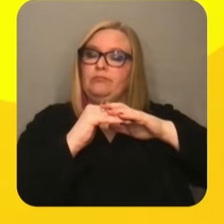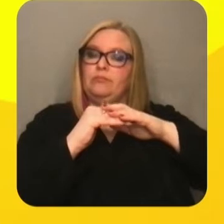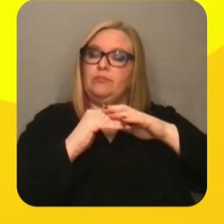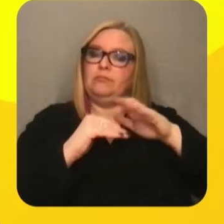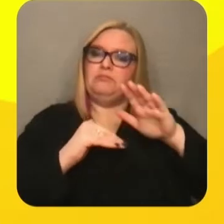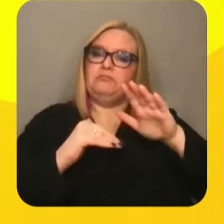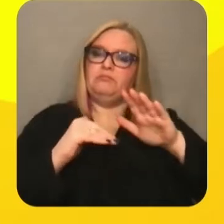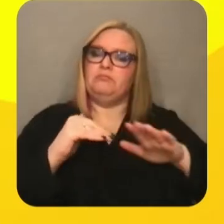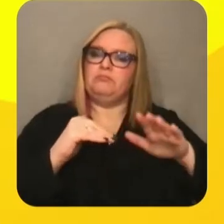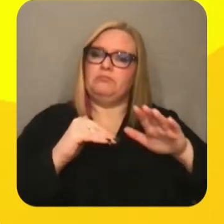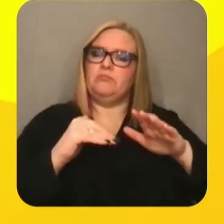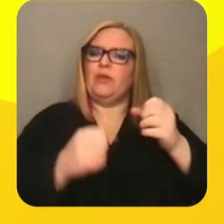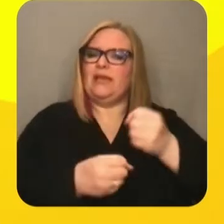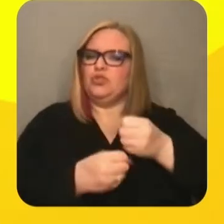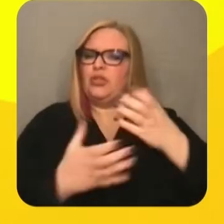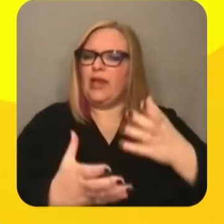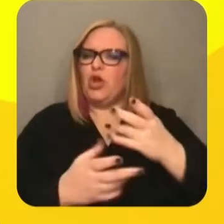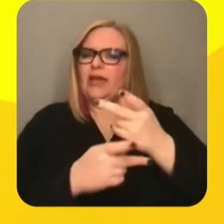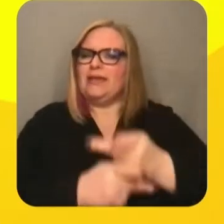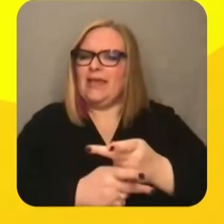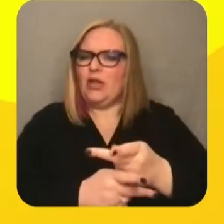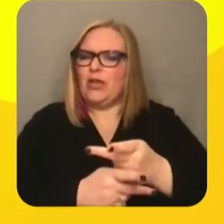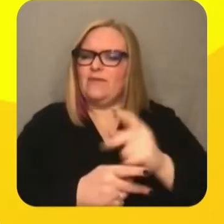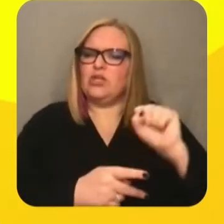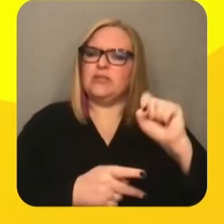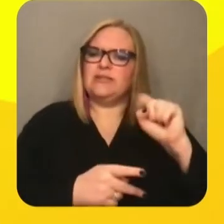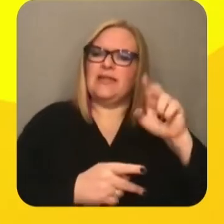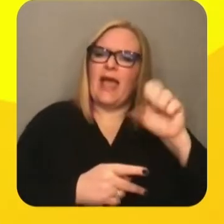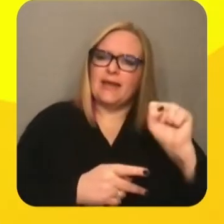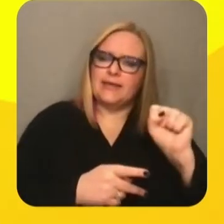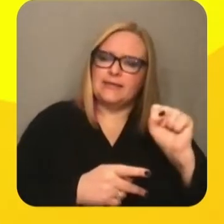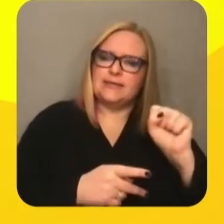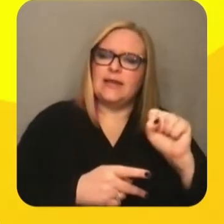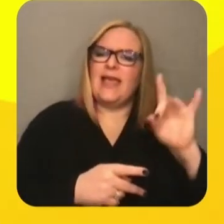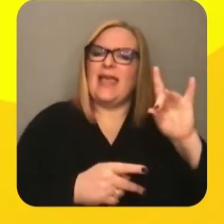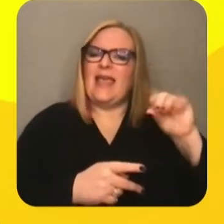both our caregiver status because we have that at a 80-plus response rate threshold.